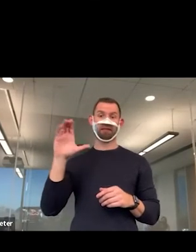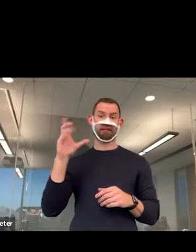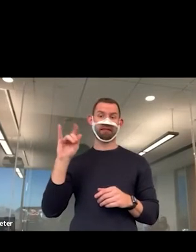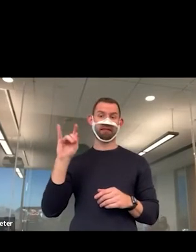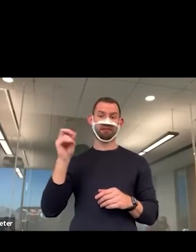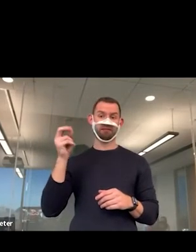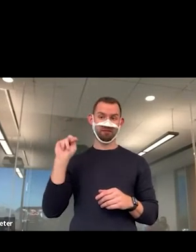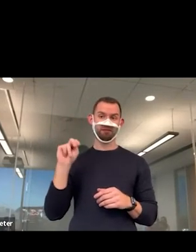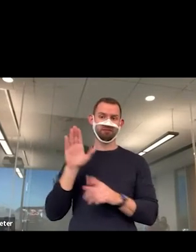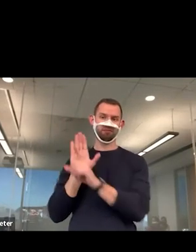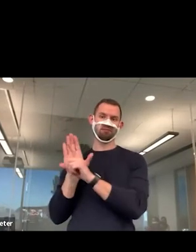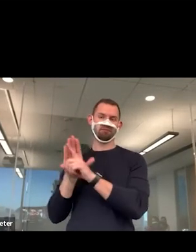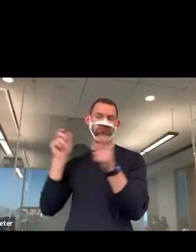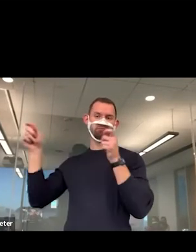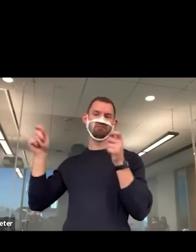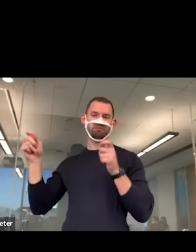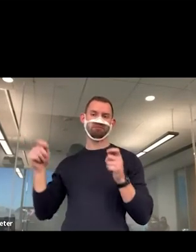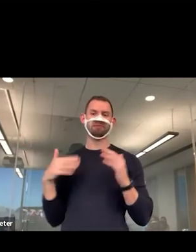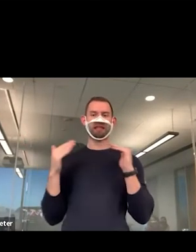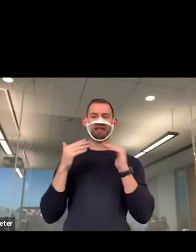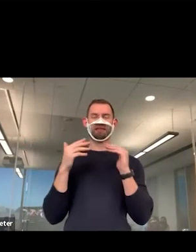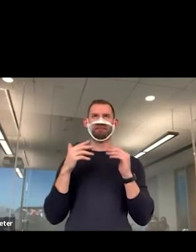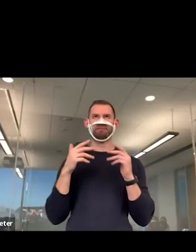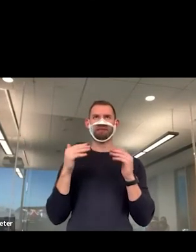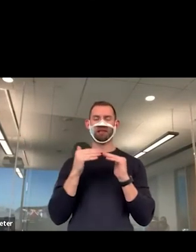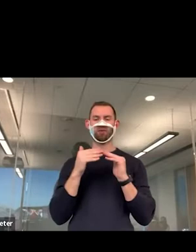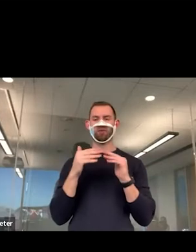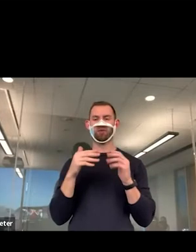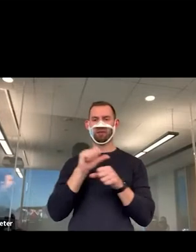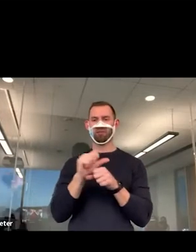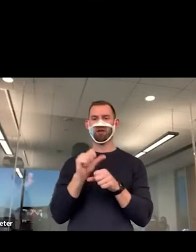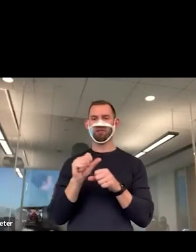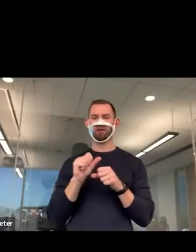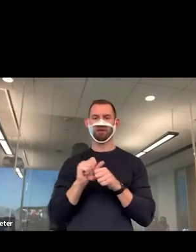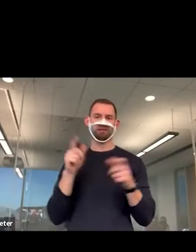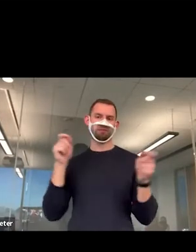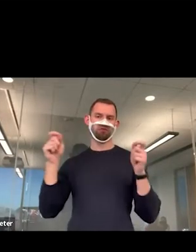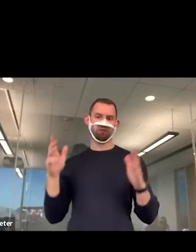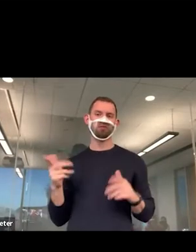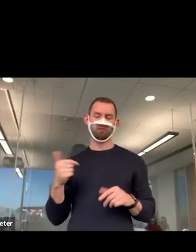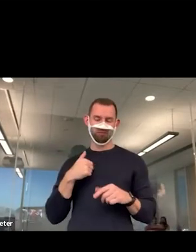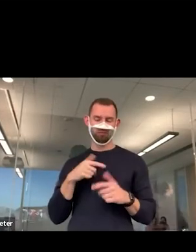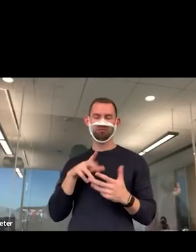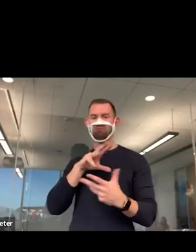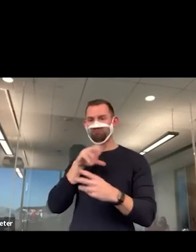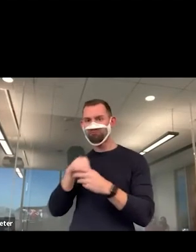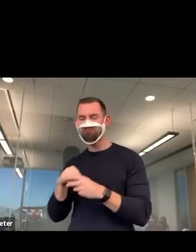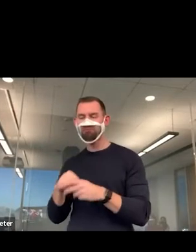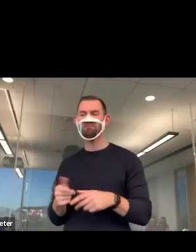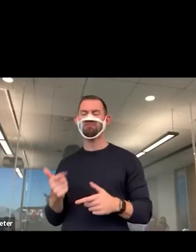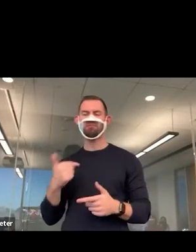opportunity commission it was very it became increasingly more interested in the advancement